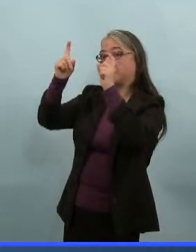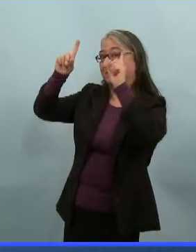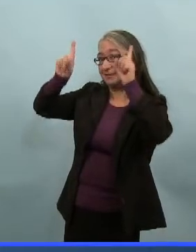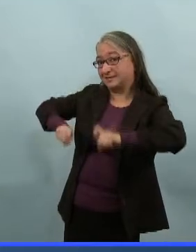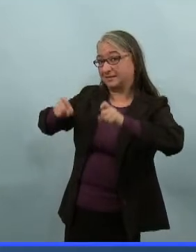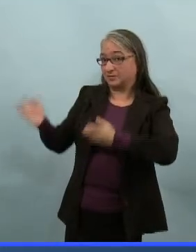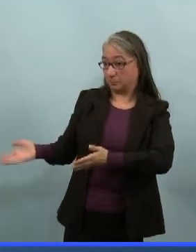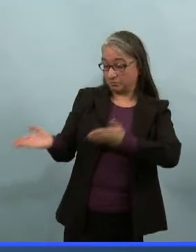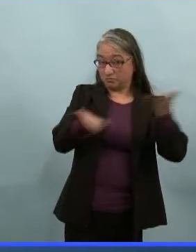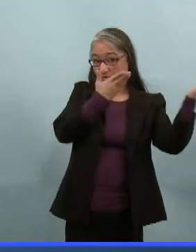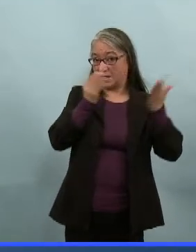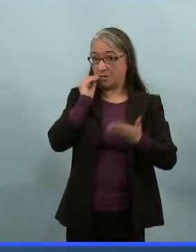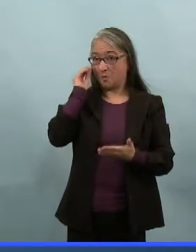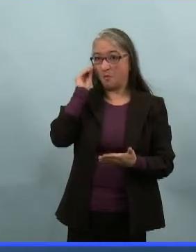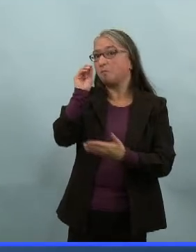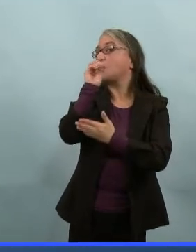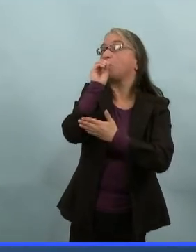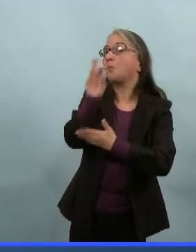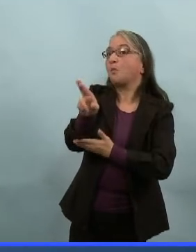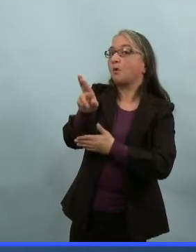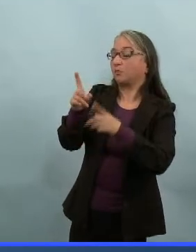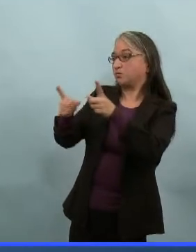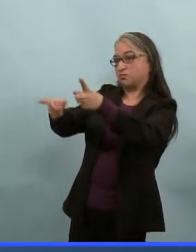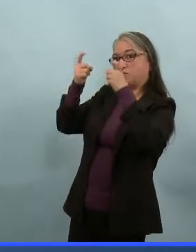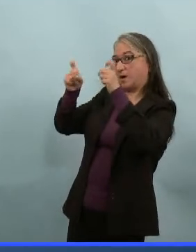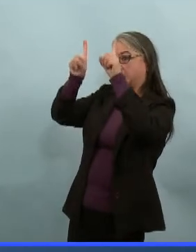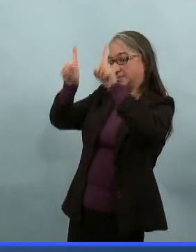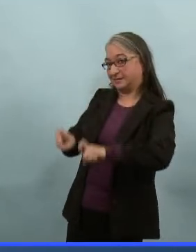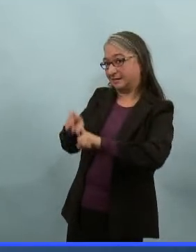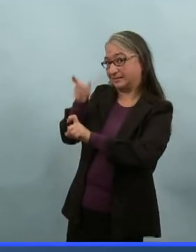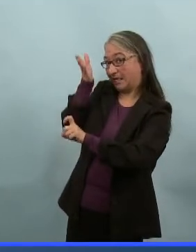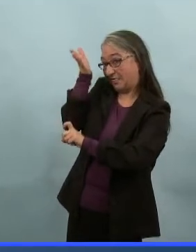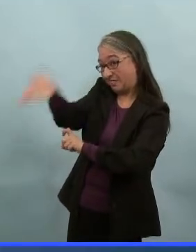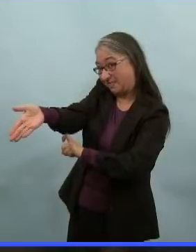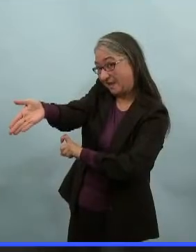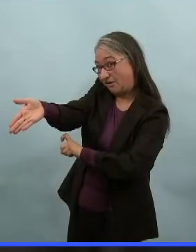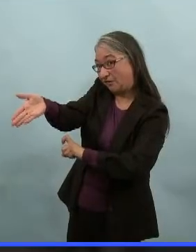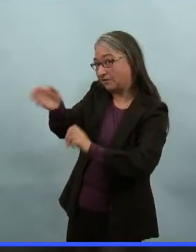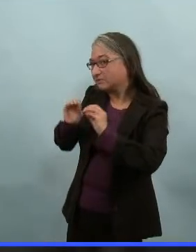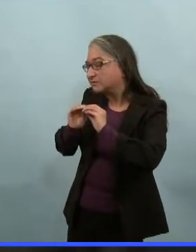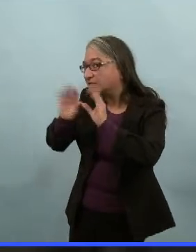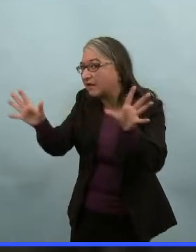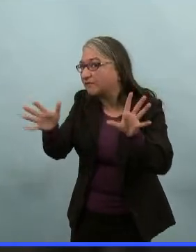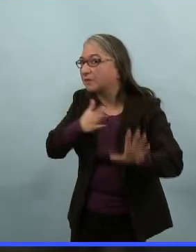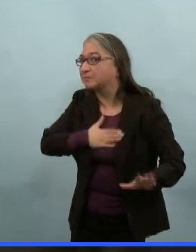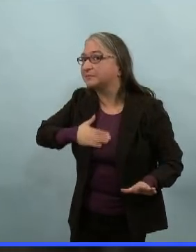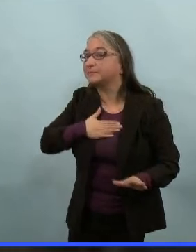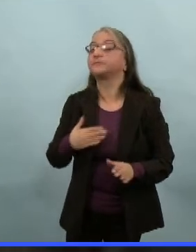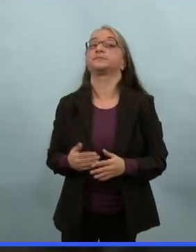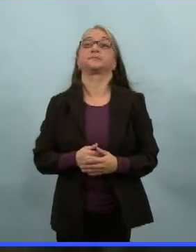can you clear clarify that that for me please so if you go to a testing site and you have symptoms